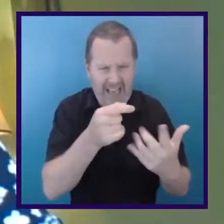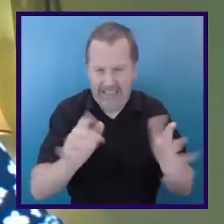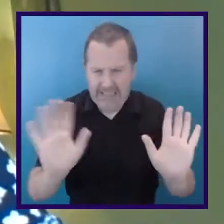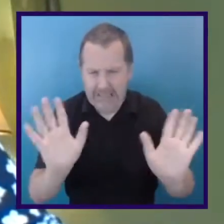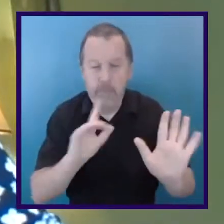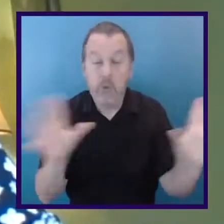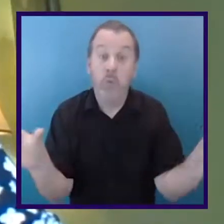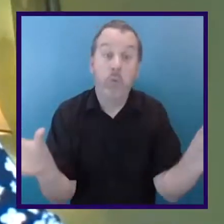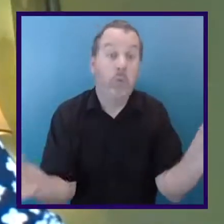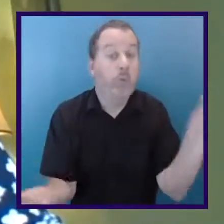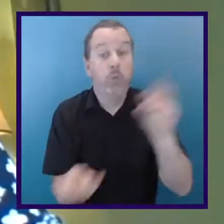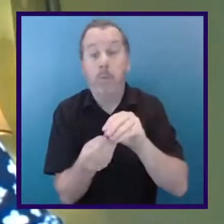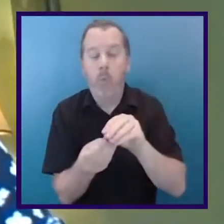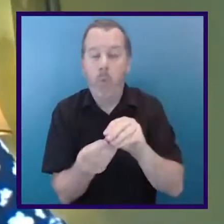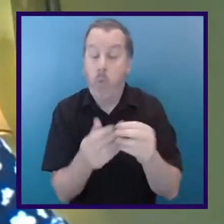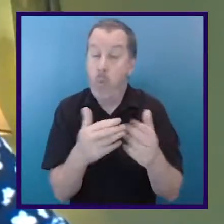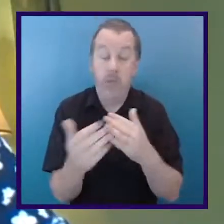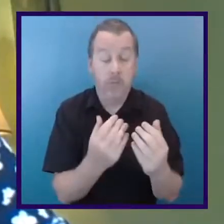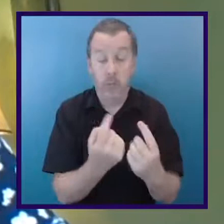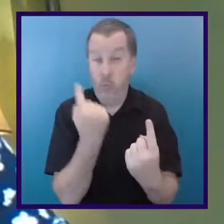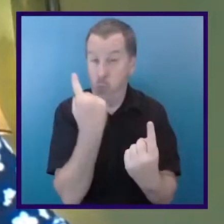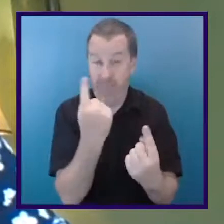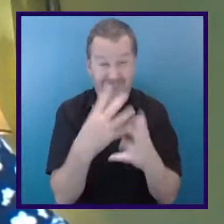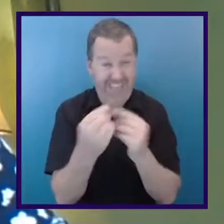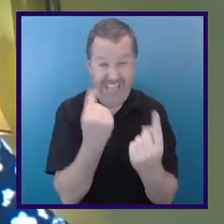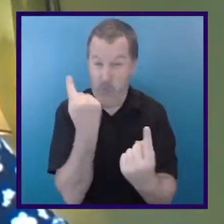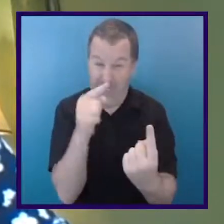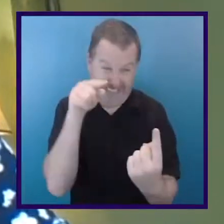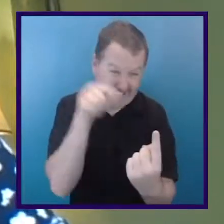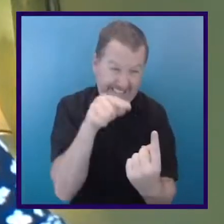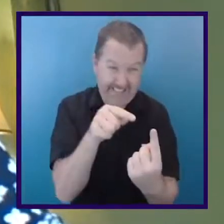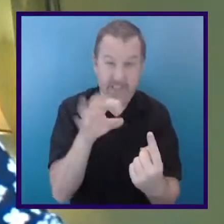talk about the detail but in a nutshell, what is it, what's the core thing that needs to